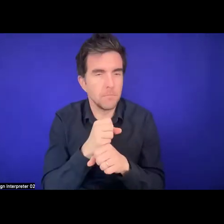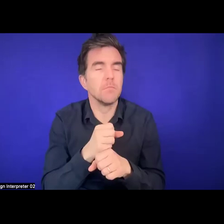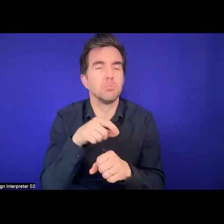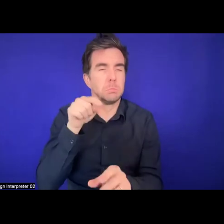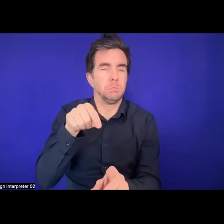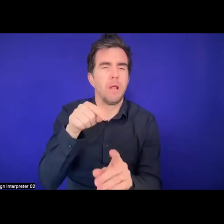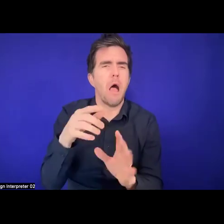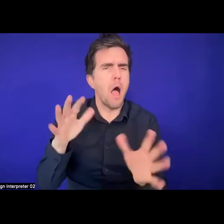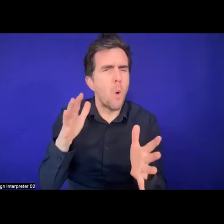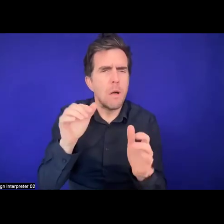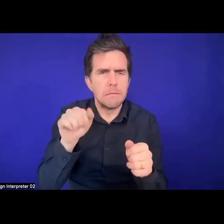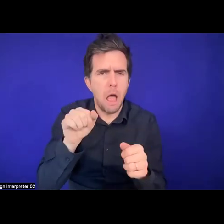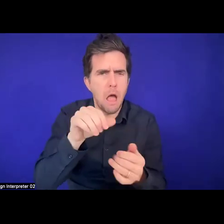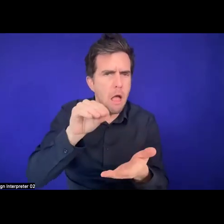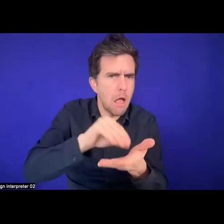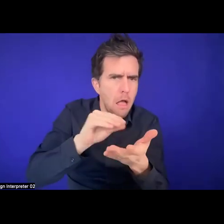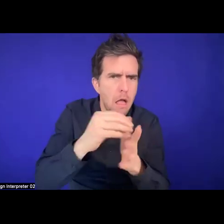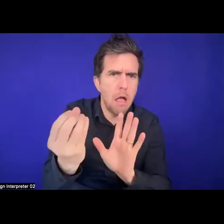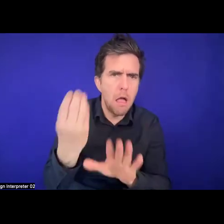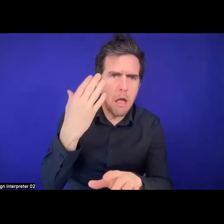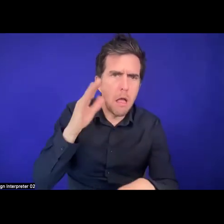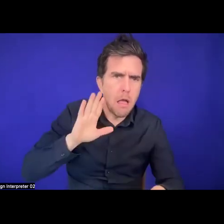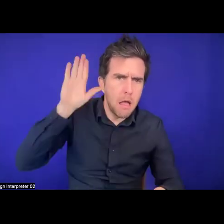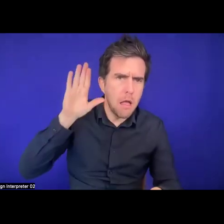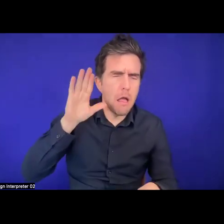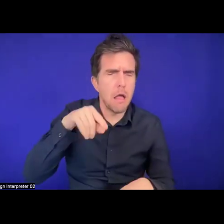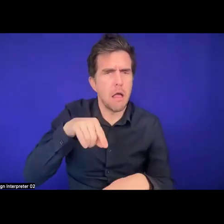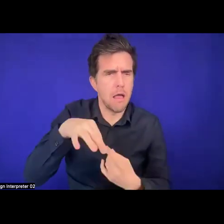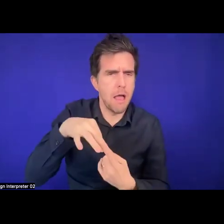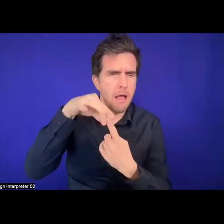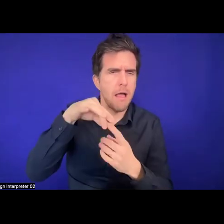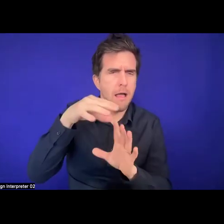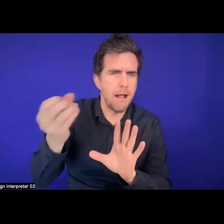an Australian, my PhD was undertaken at the Melbourne Law School at the University